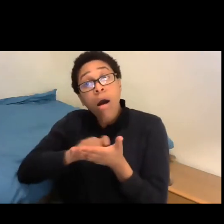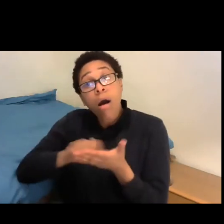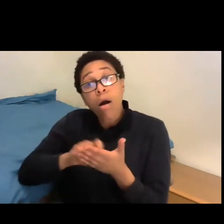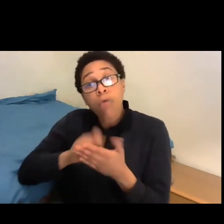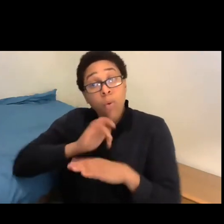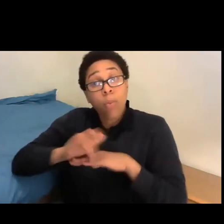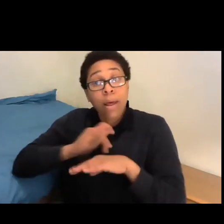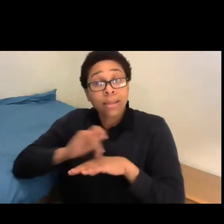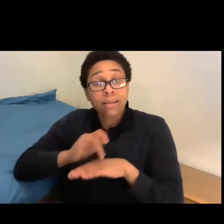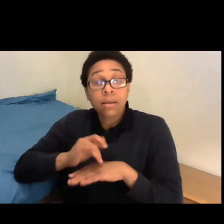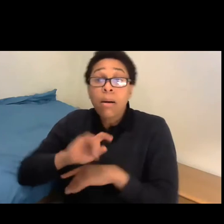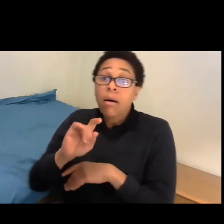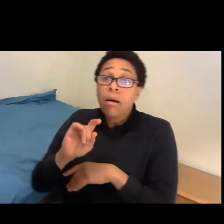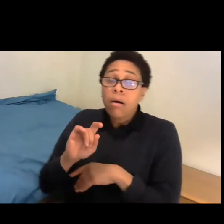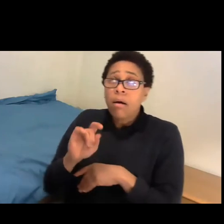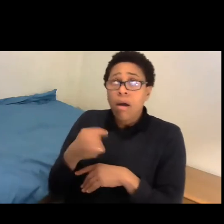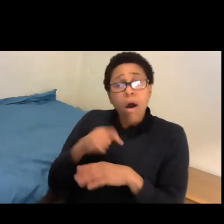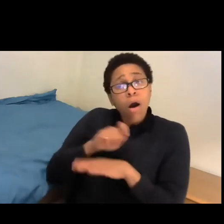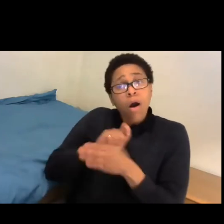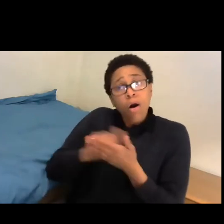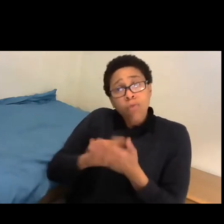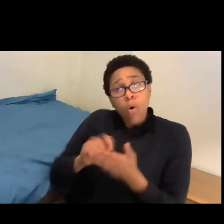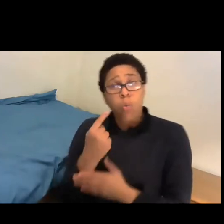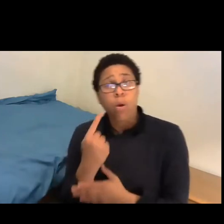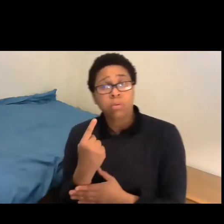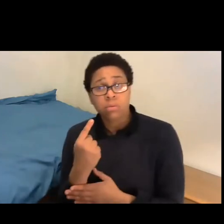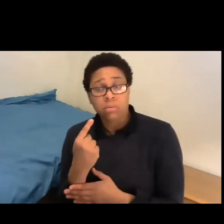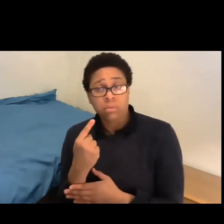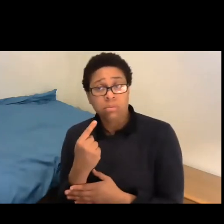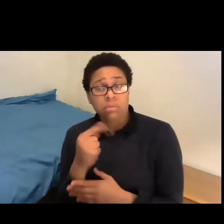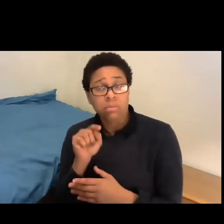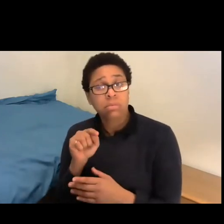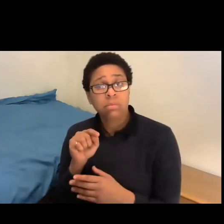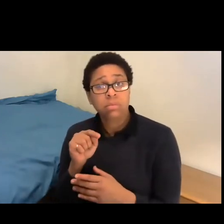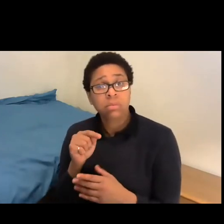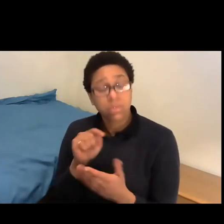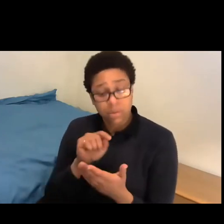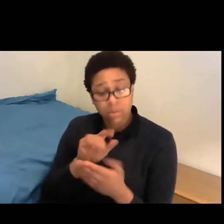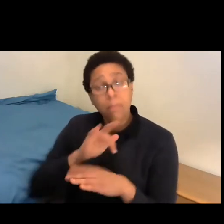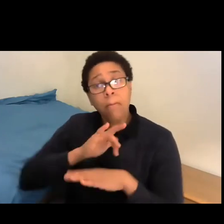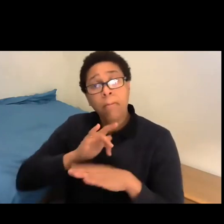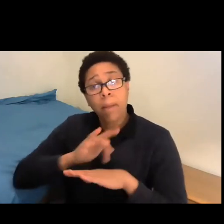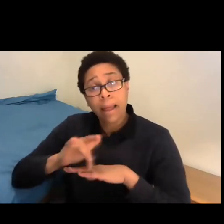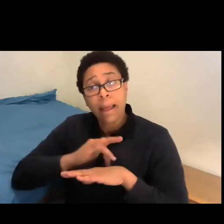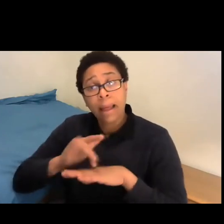talk to me about from Malaysia, they know I'm here, but they still write to me about it. And it was about homophobic bullying